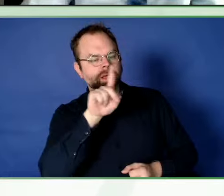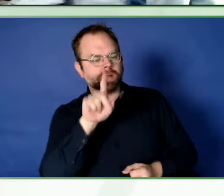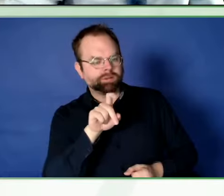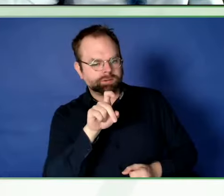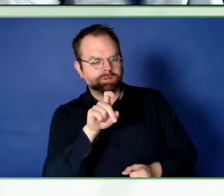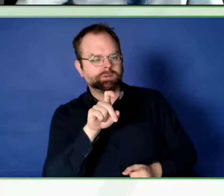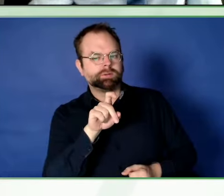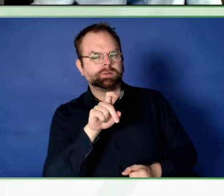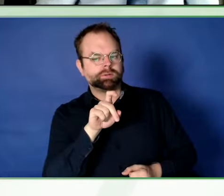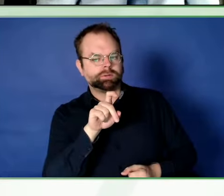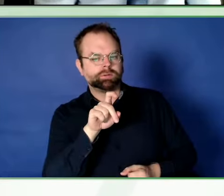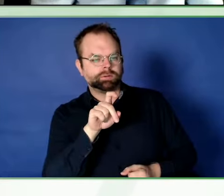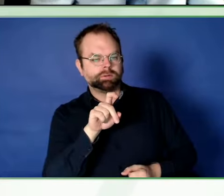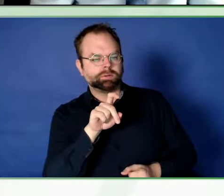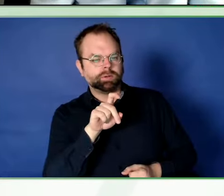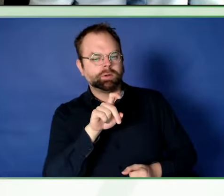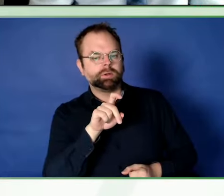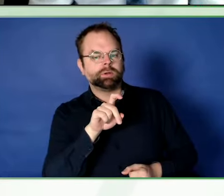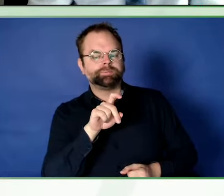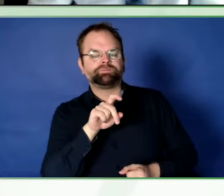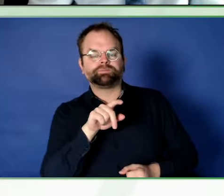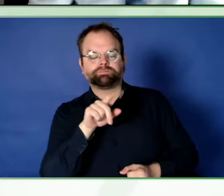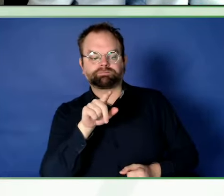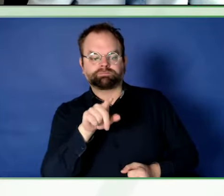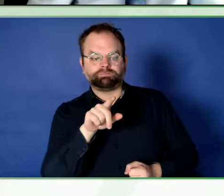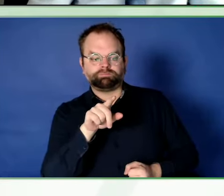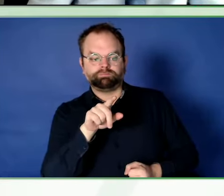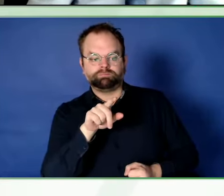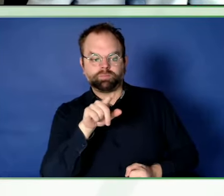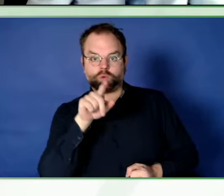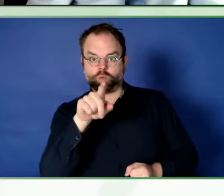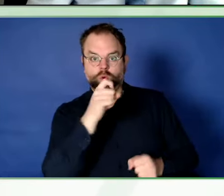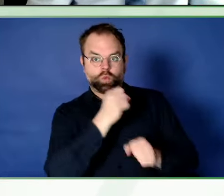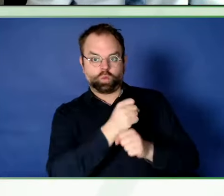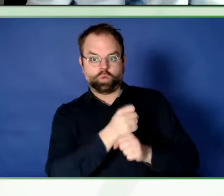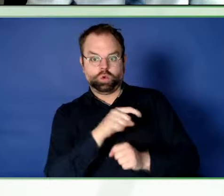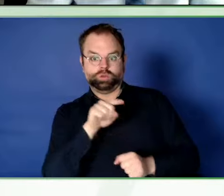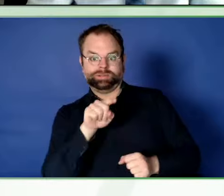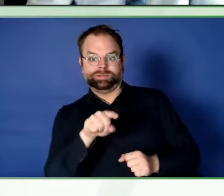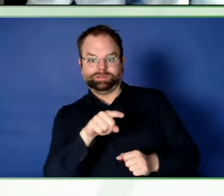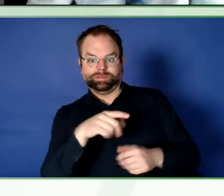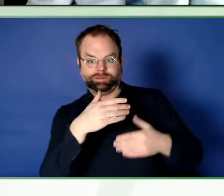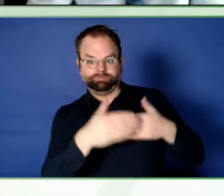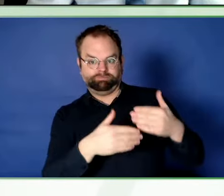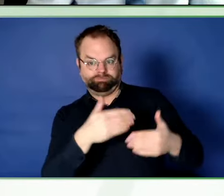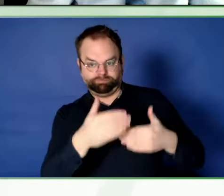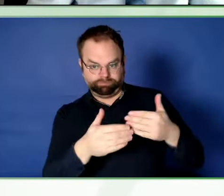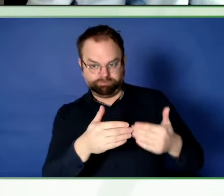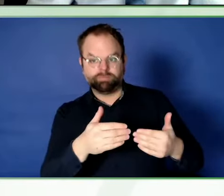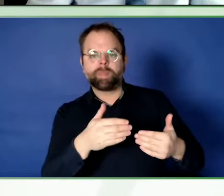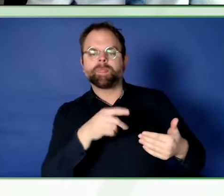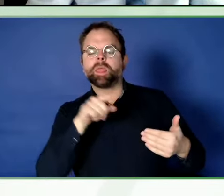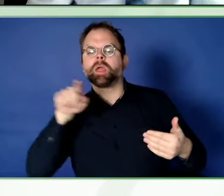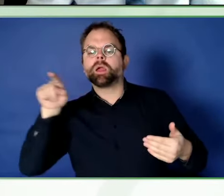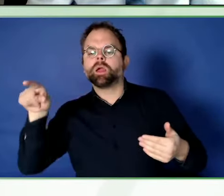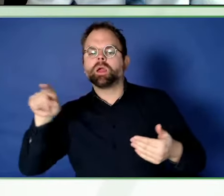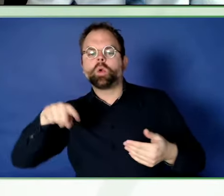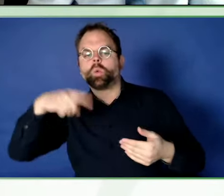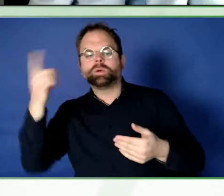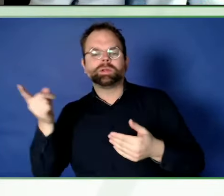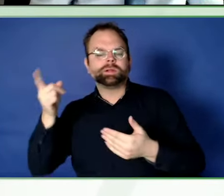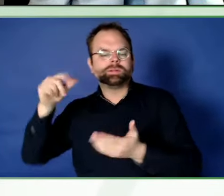learn from your model and how can they directly connect with you and work with you?